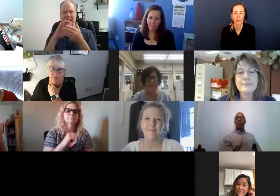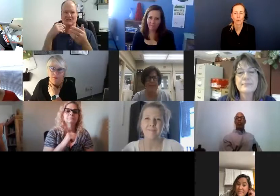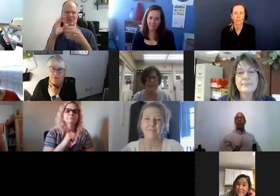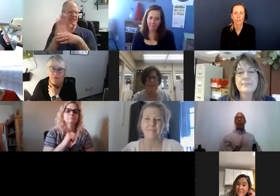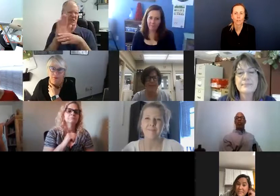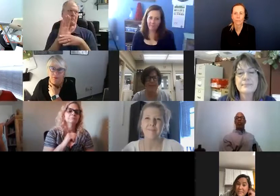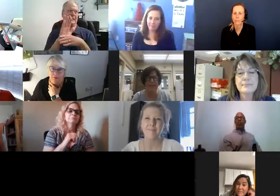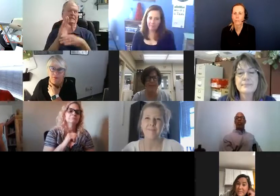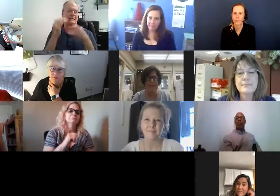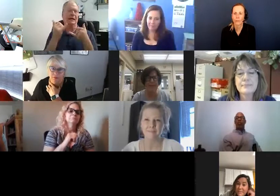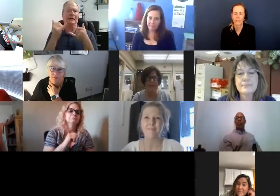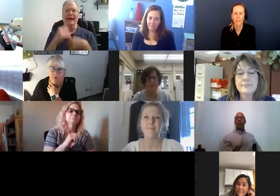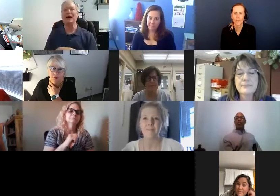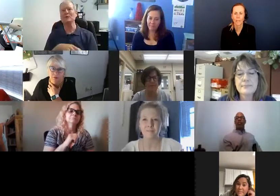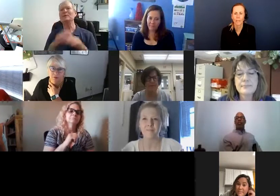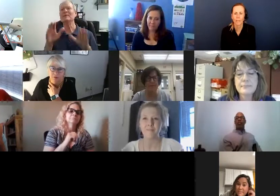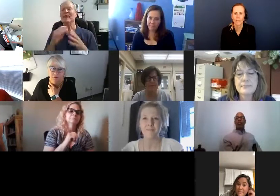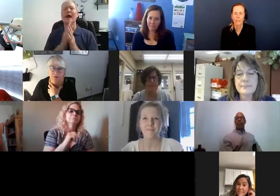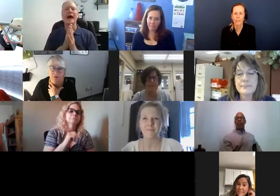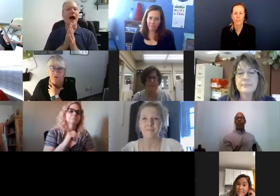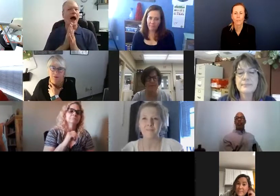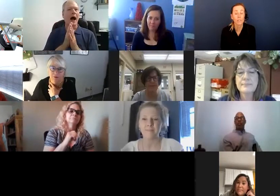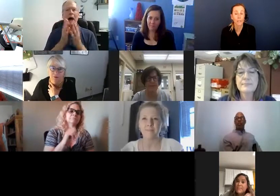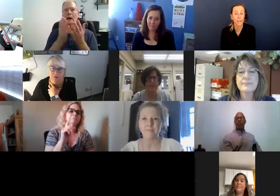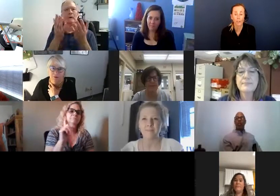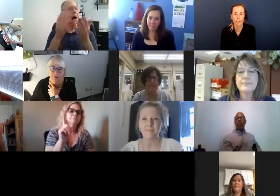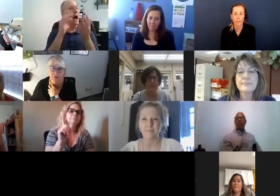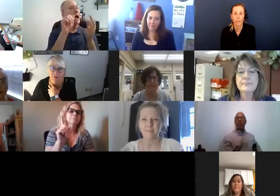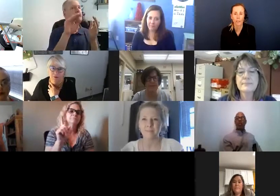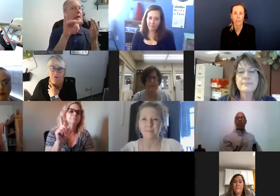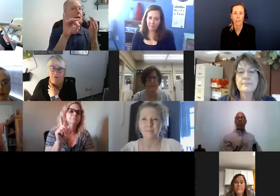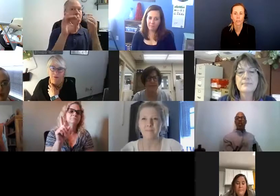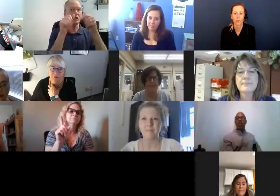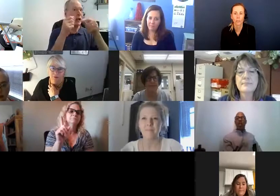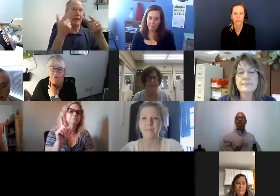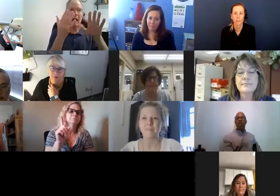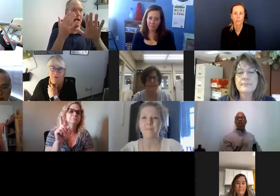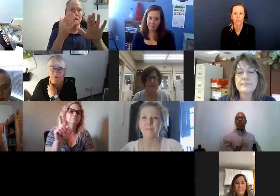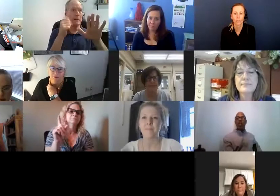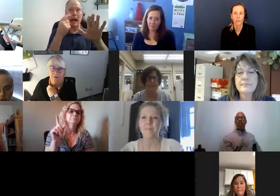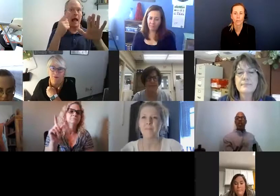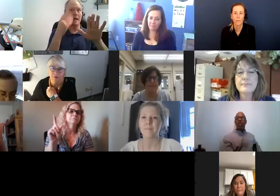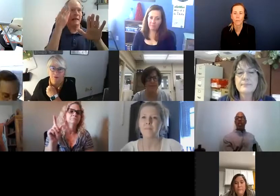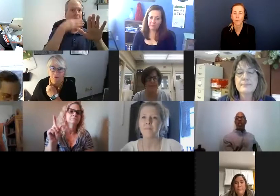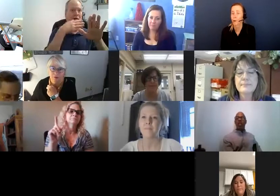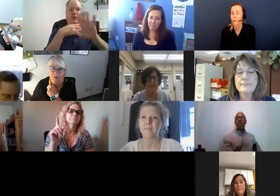I believe she may be busy now. Amy, is there anybody else that we may overlook?